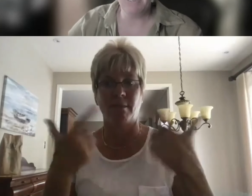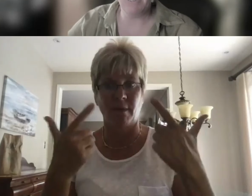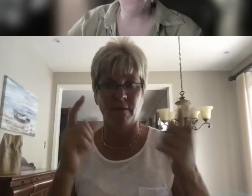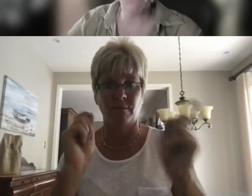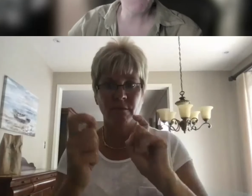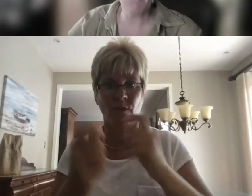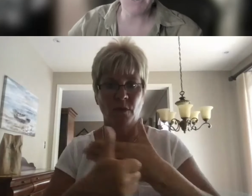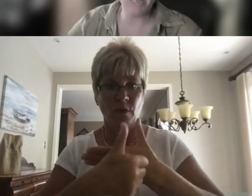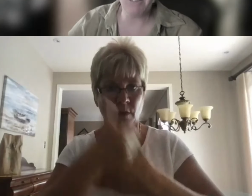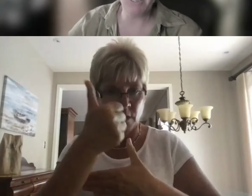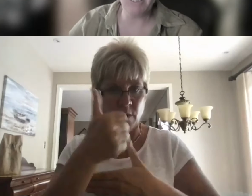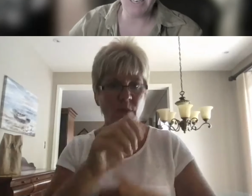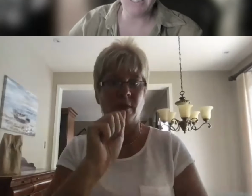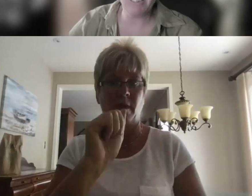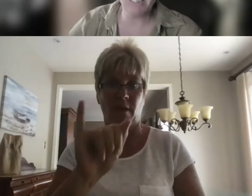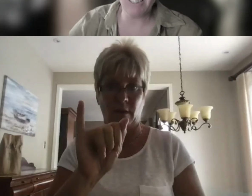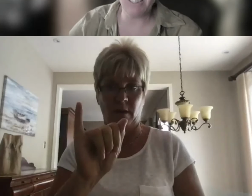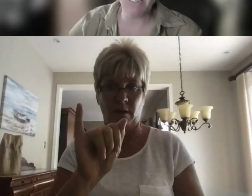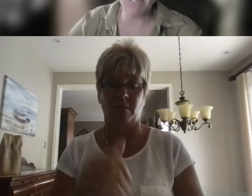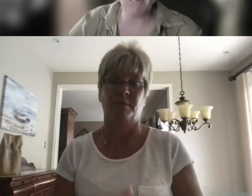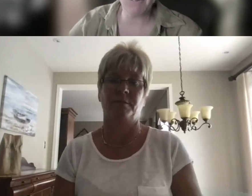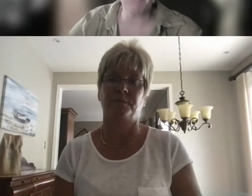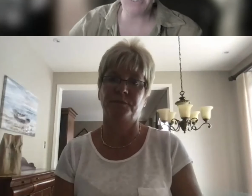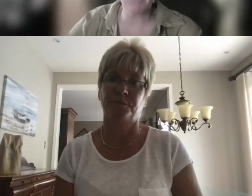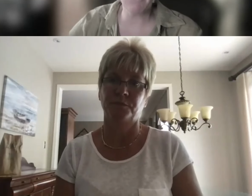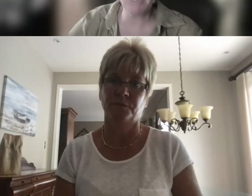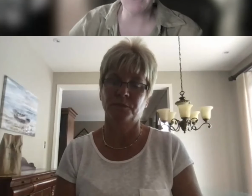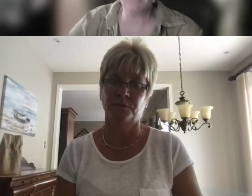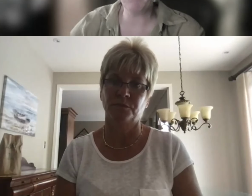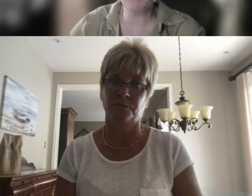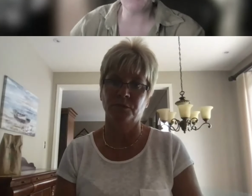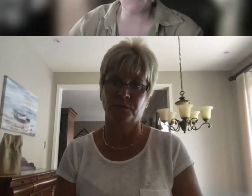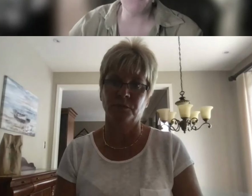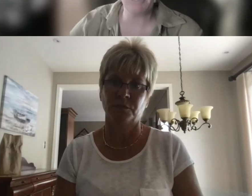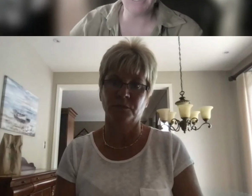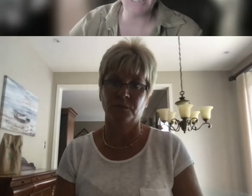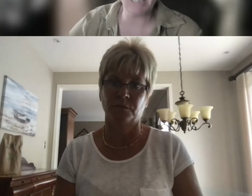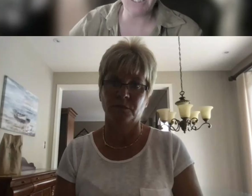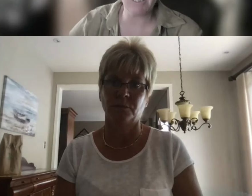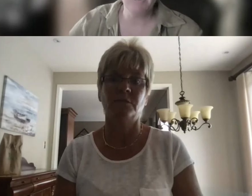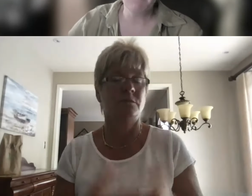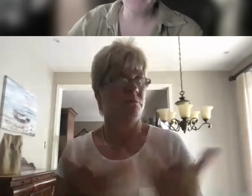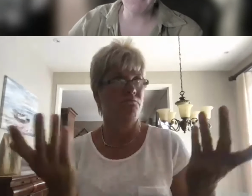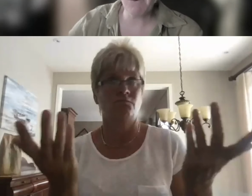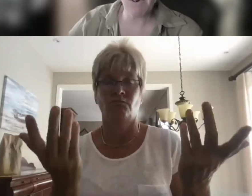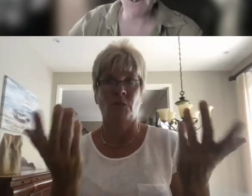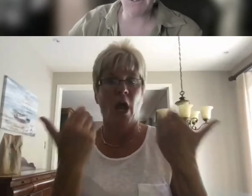for anyone that for whatever reason has been discriminated against before or